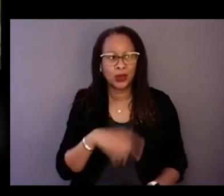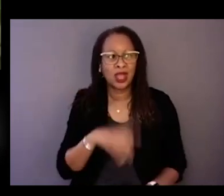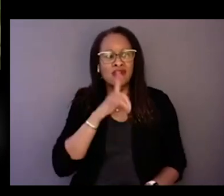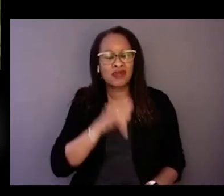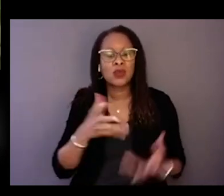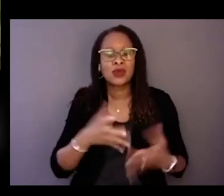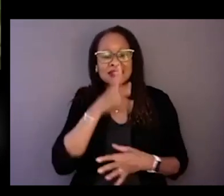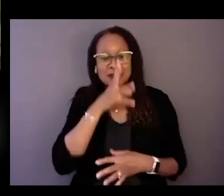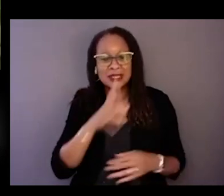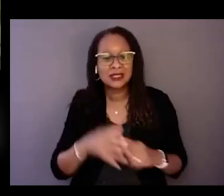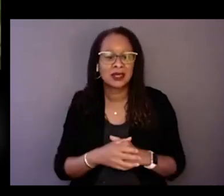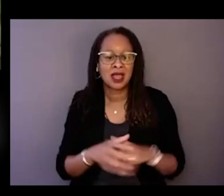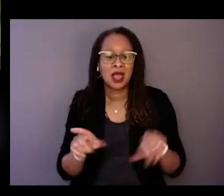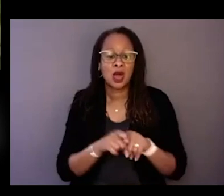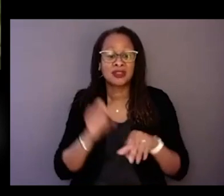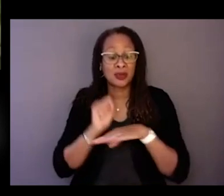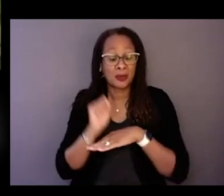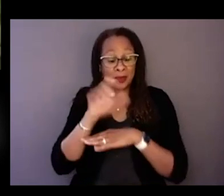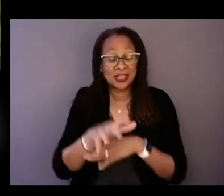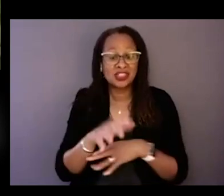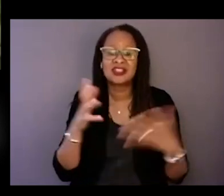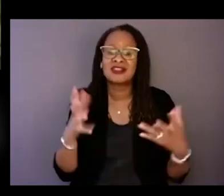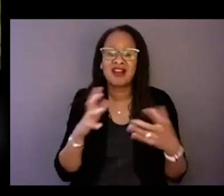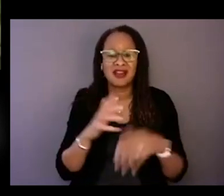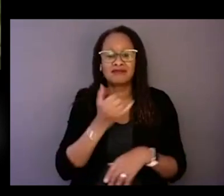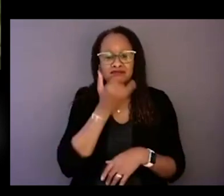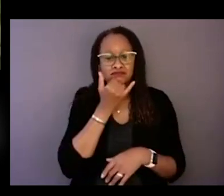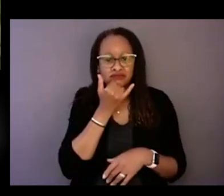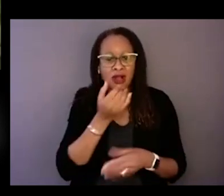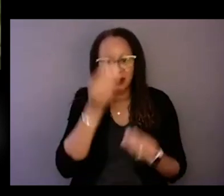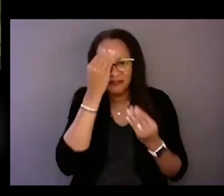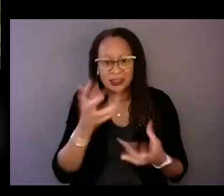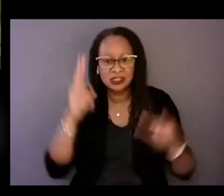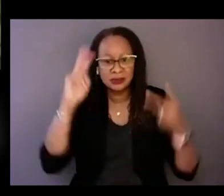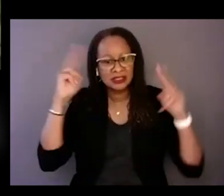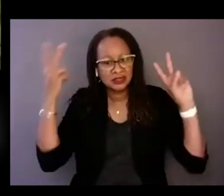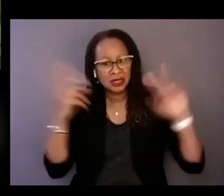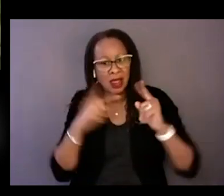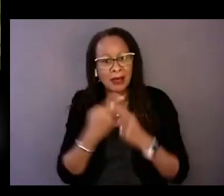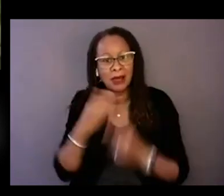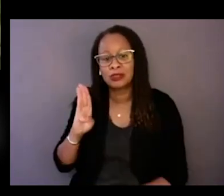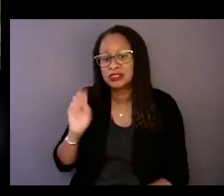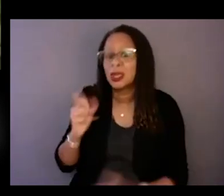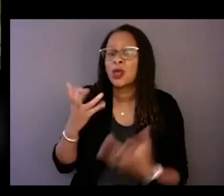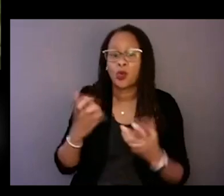And also we pitched it to them as there's a lot of misinformation and misconceptions about Britney Spears out there. We want to do something different